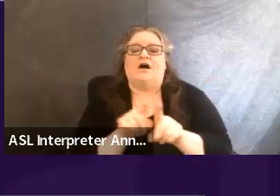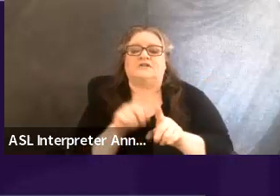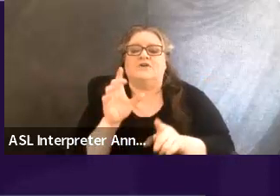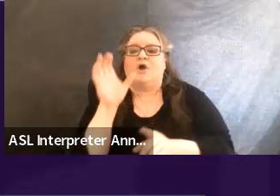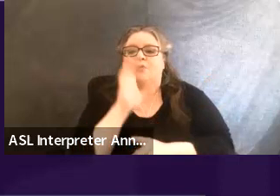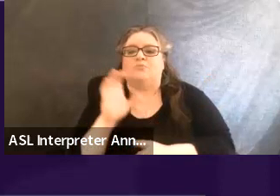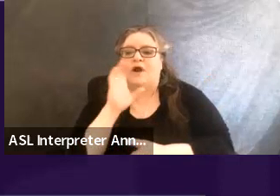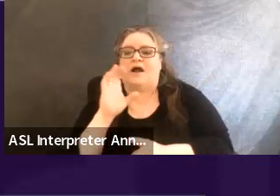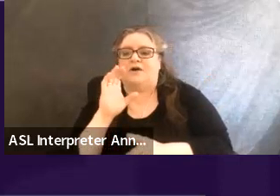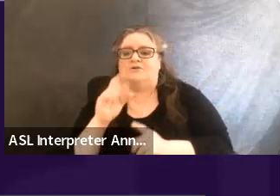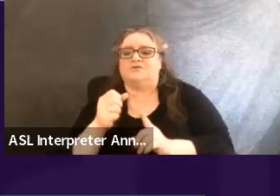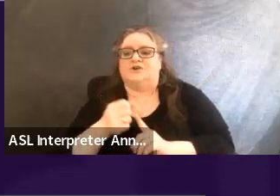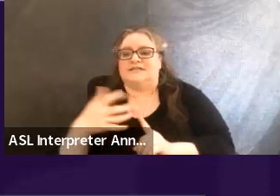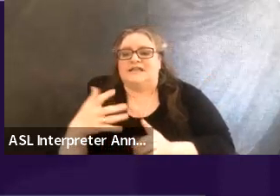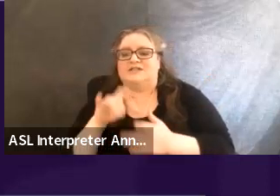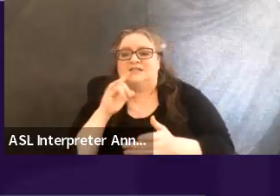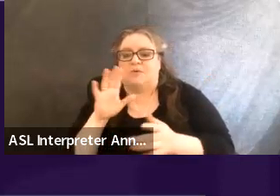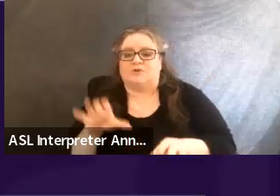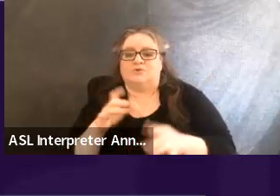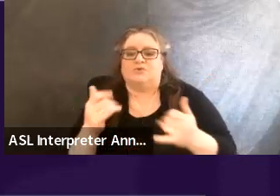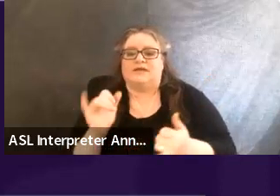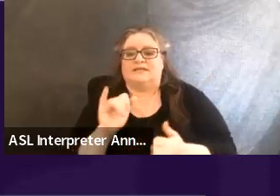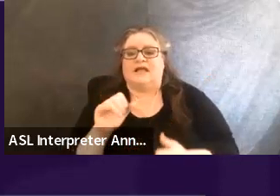available that can do this, like Wave.